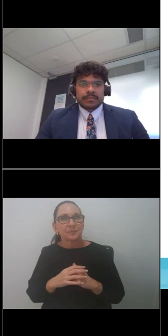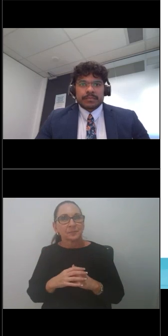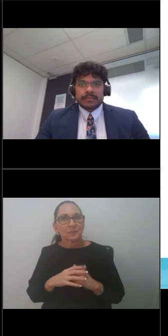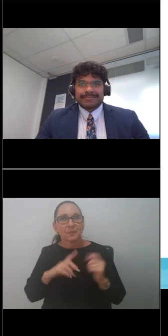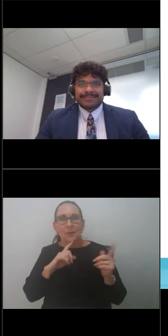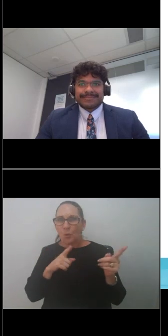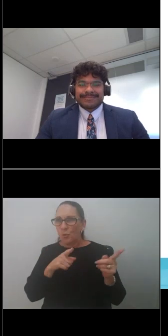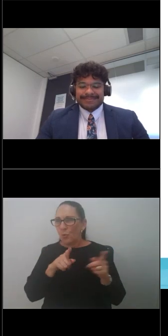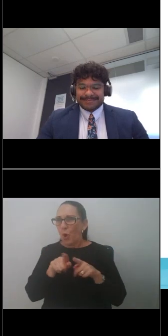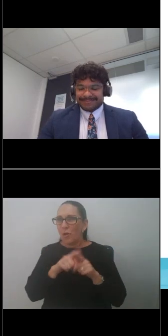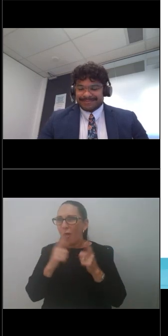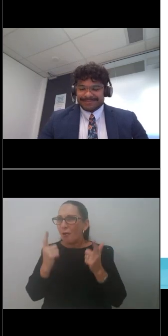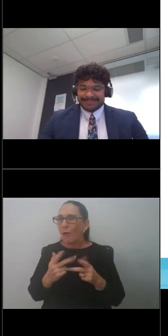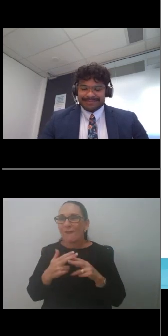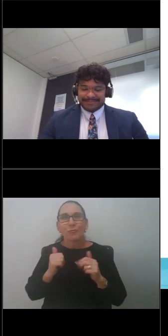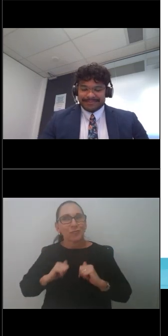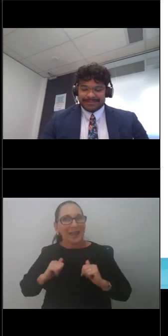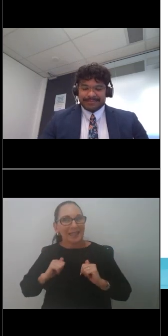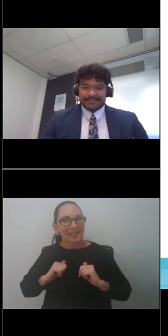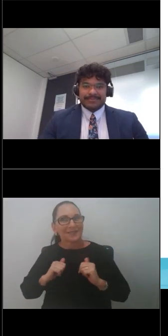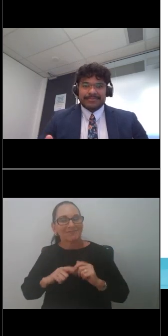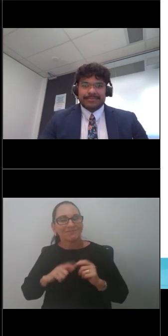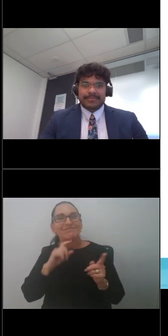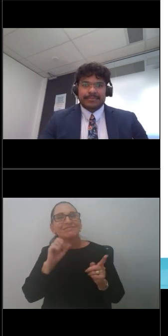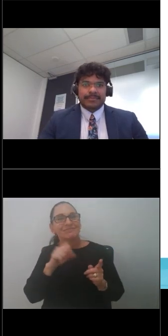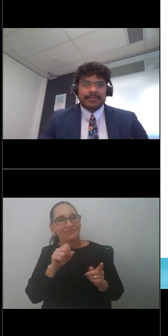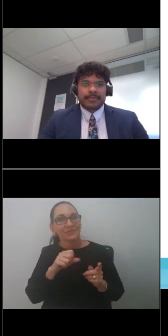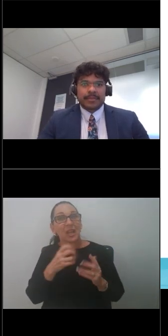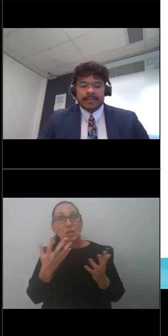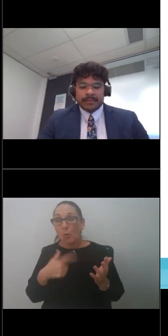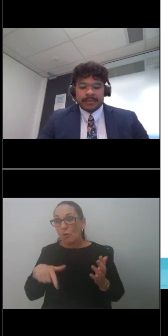these are all the things so so you know so we we really like the idea of getting feedback